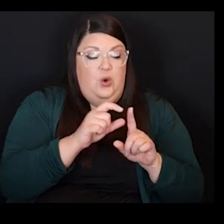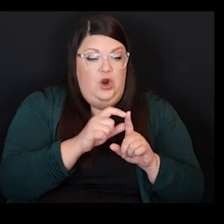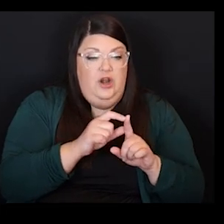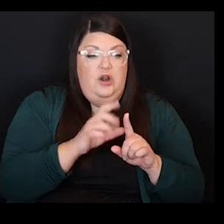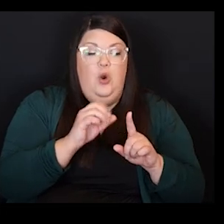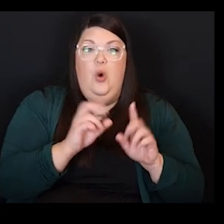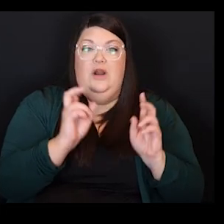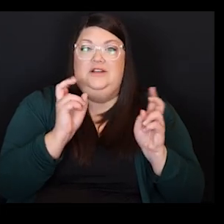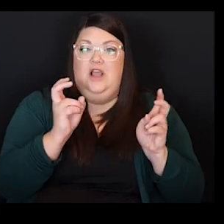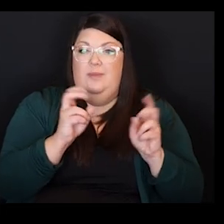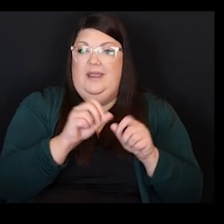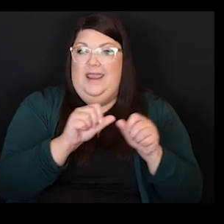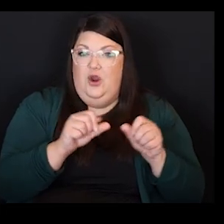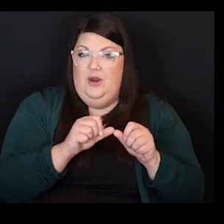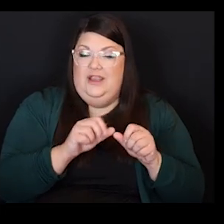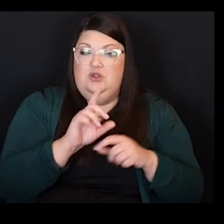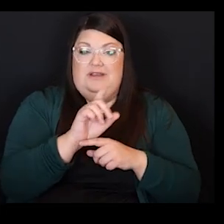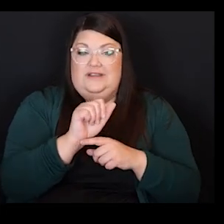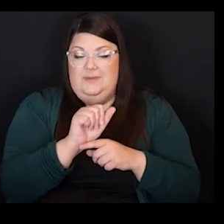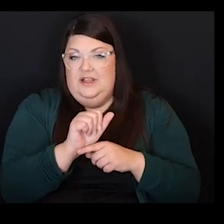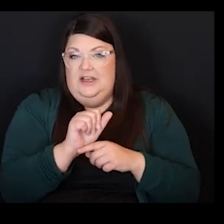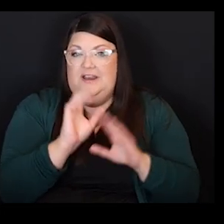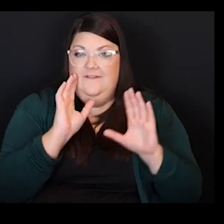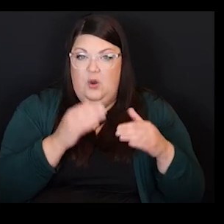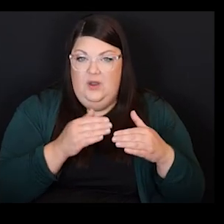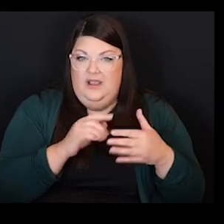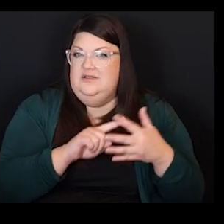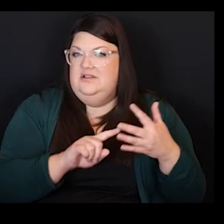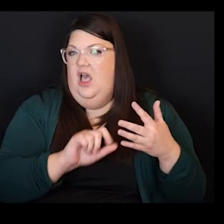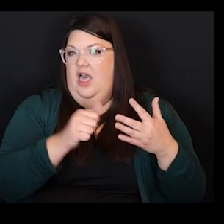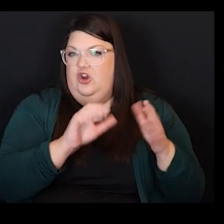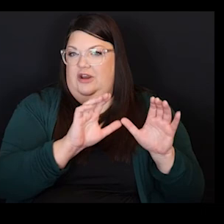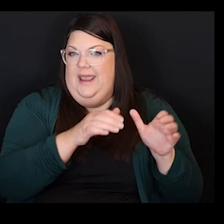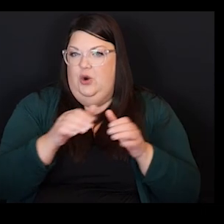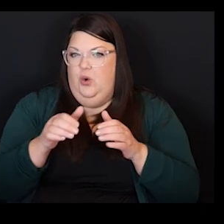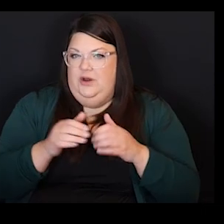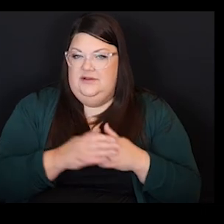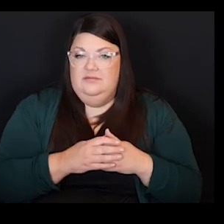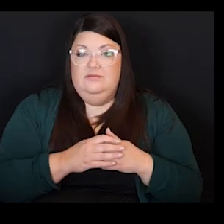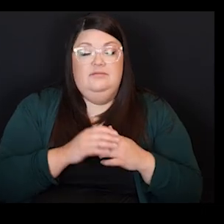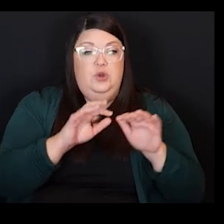disability focus, as well as other categories. To search, you can enter one or more keywords in